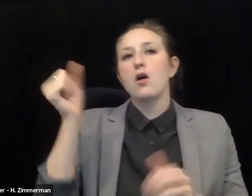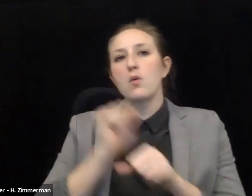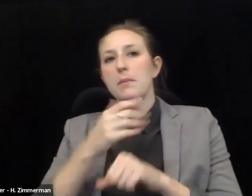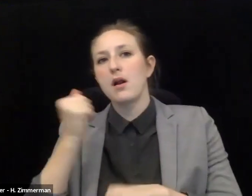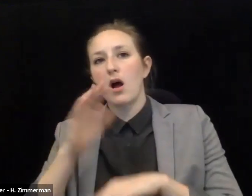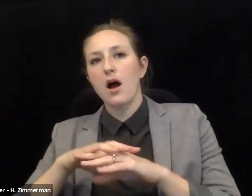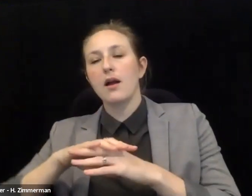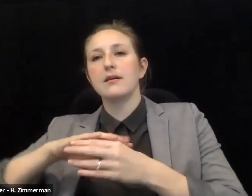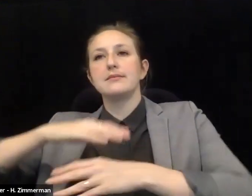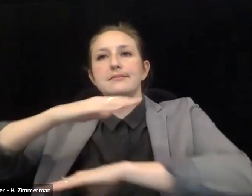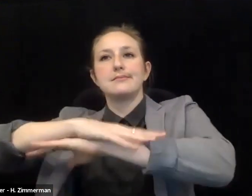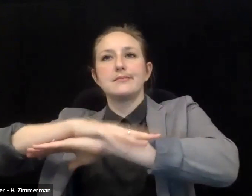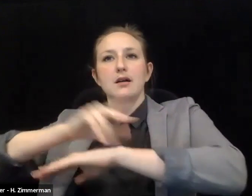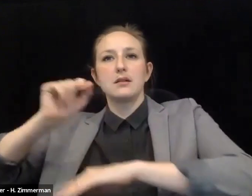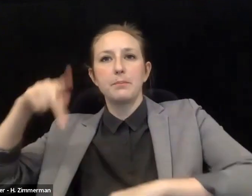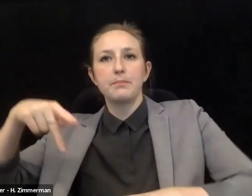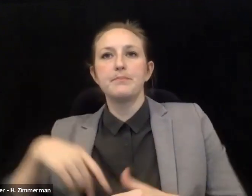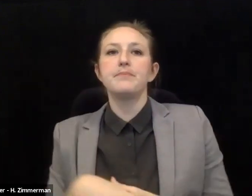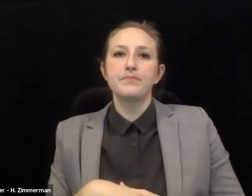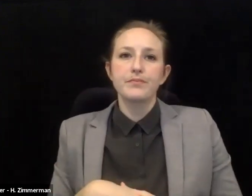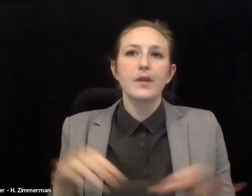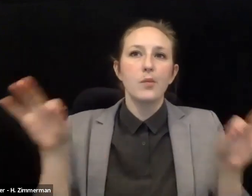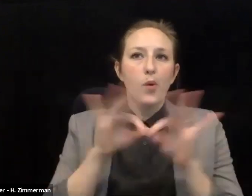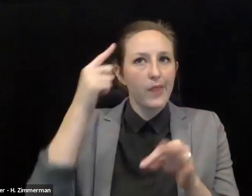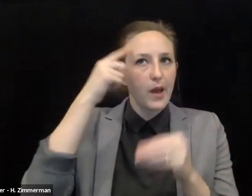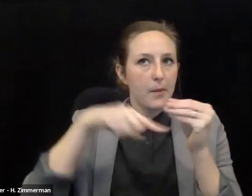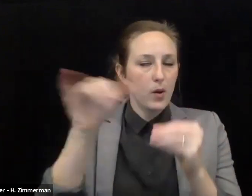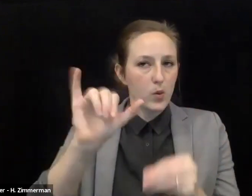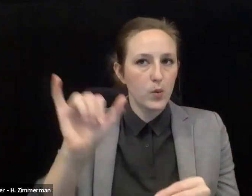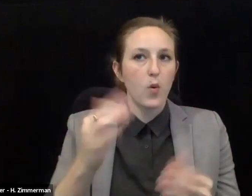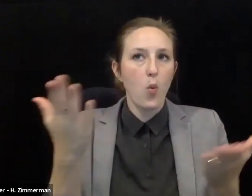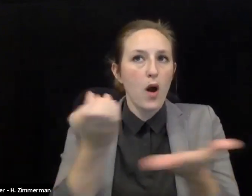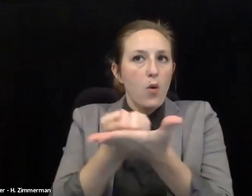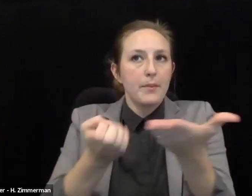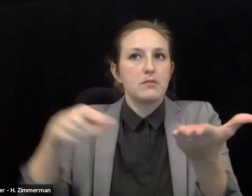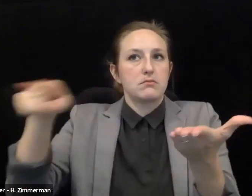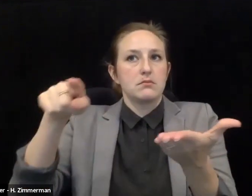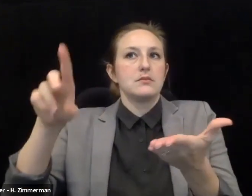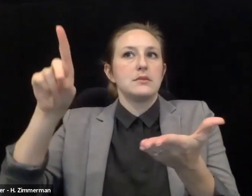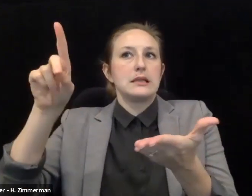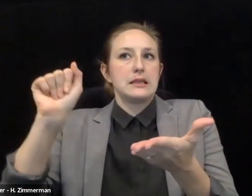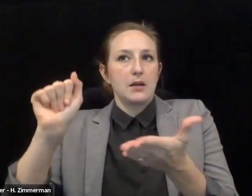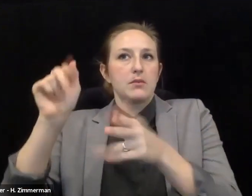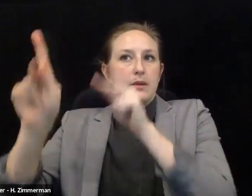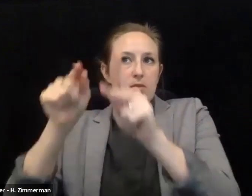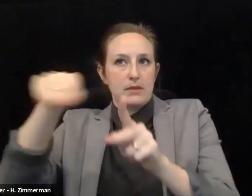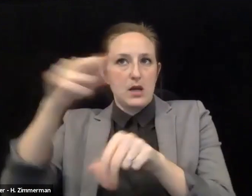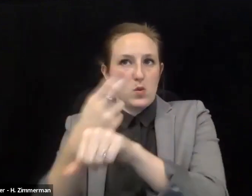consideration to have. Like what equipment are students using?